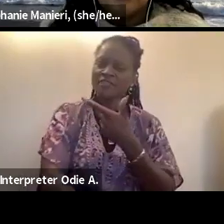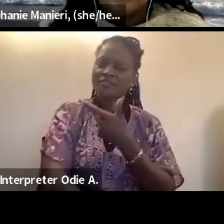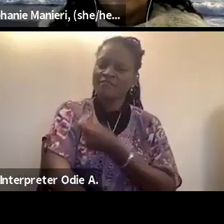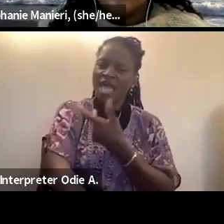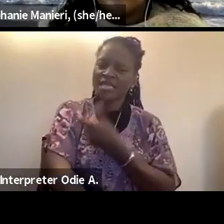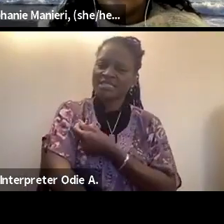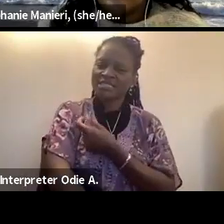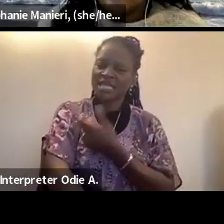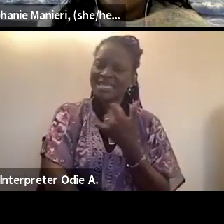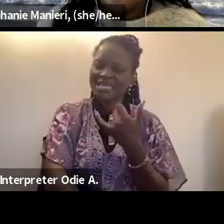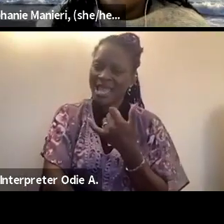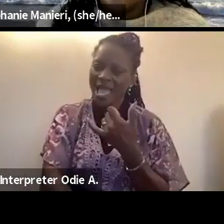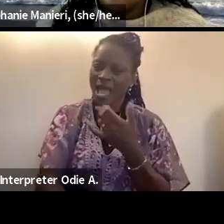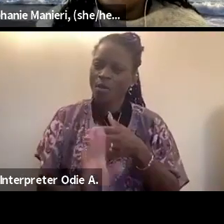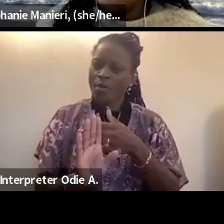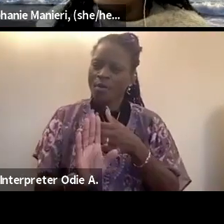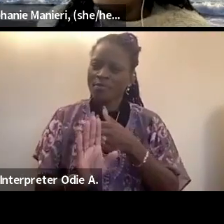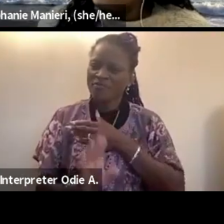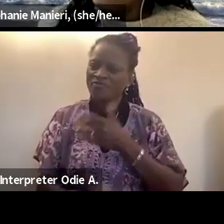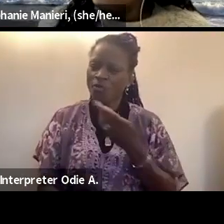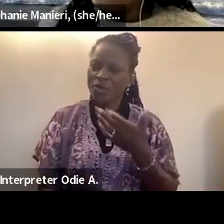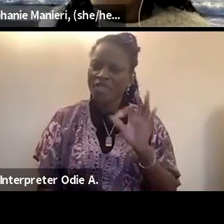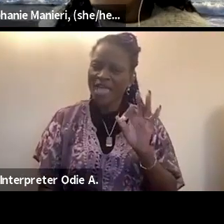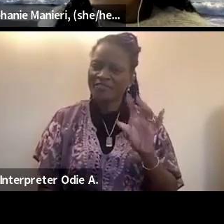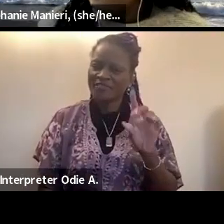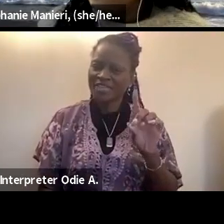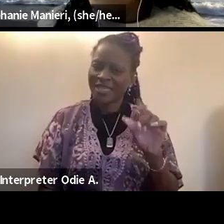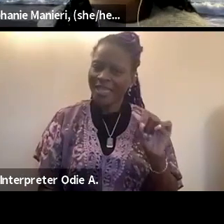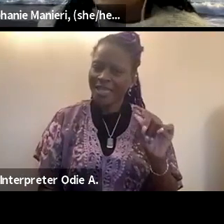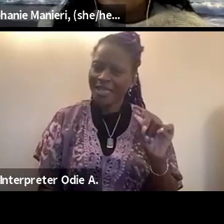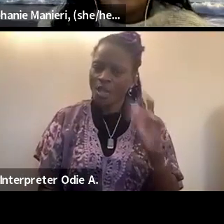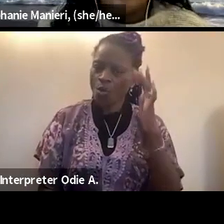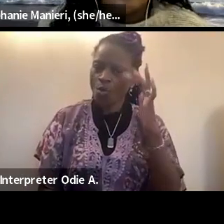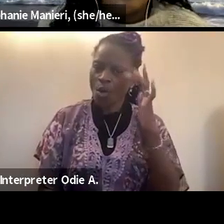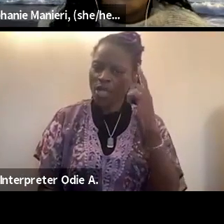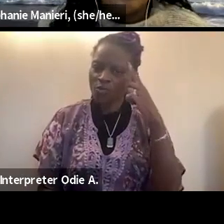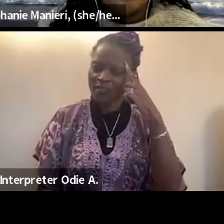Why are we making a big deal about it now? What do you think? That's a good question.